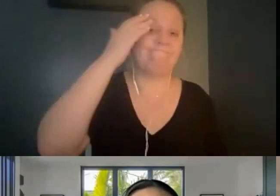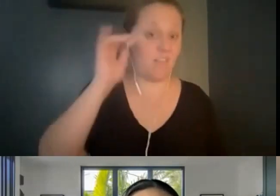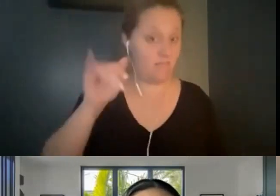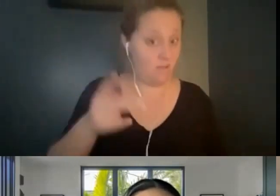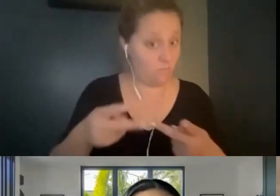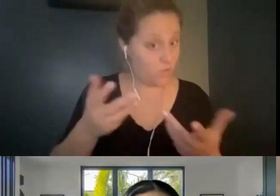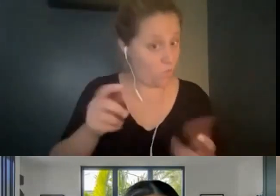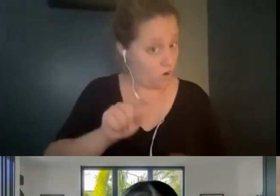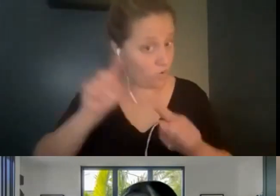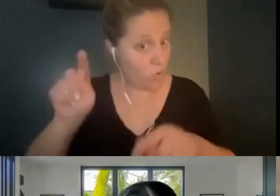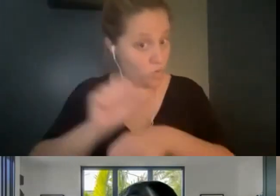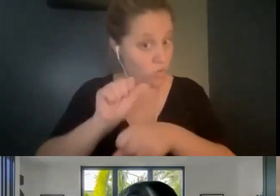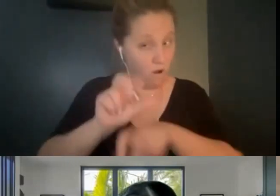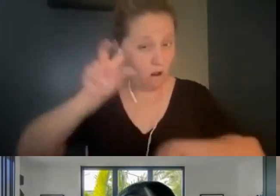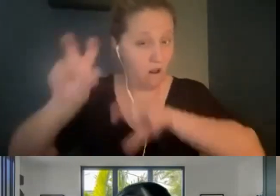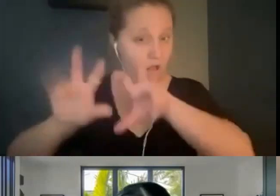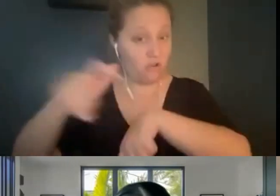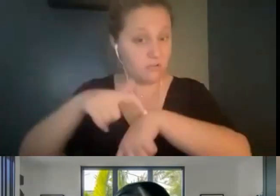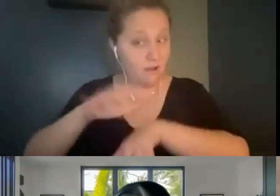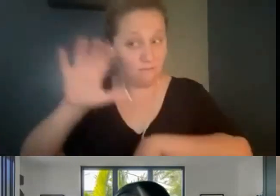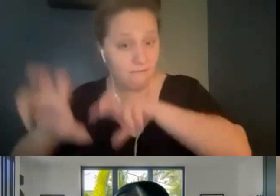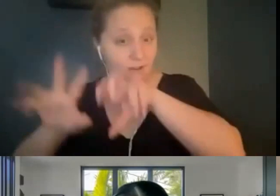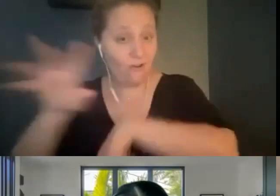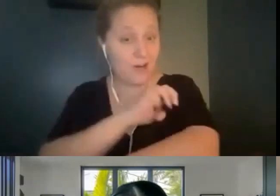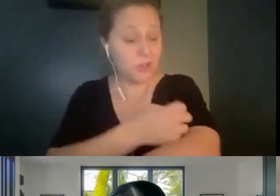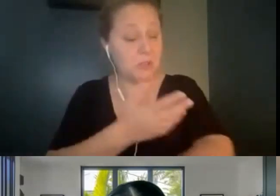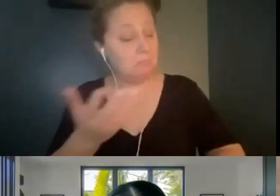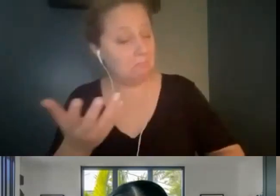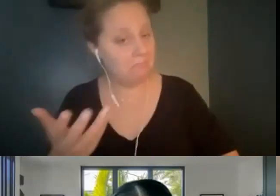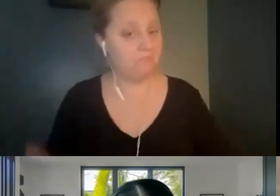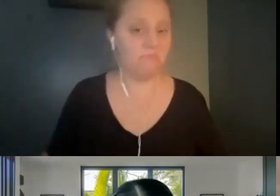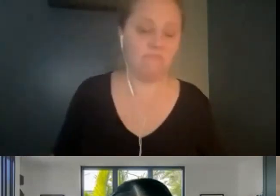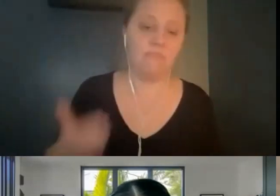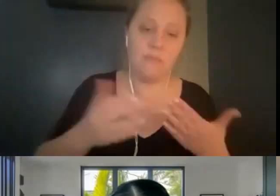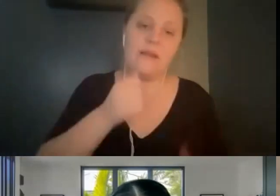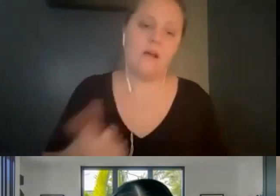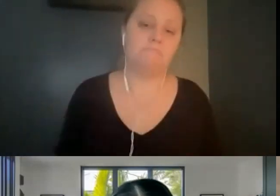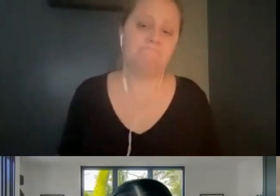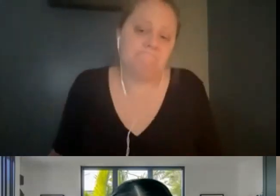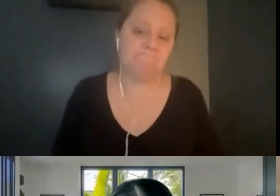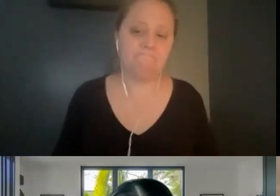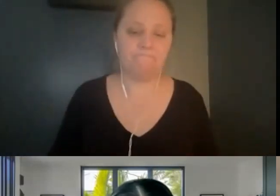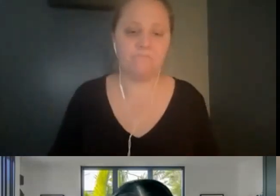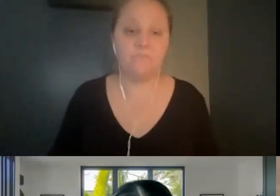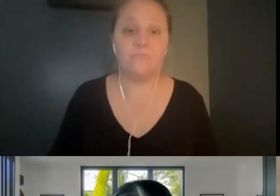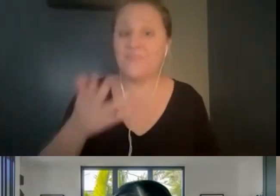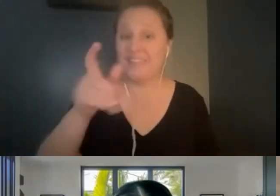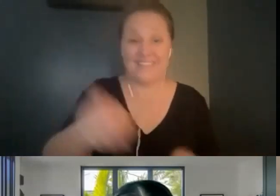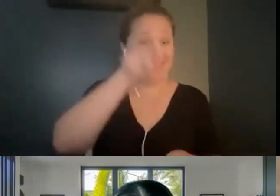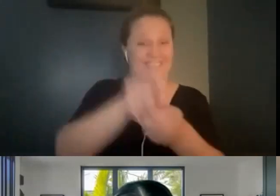time and energy, if you have a choice. Beth: Well that was exactly what I was about to ask you anyway.